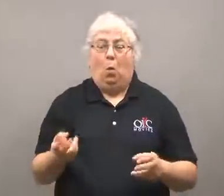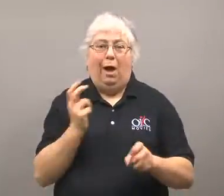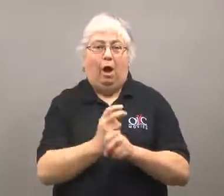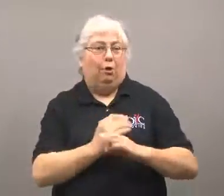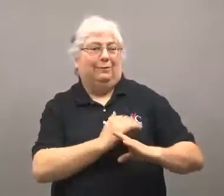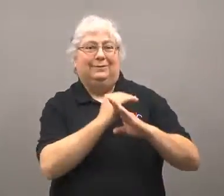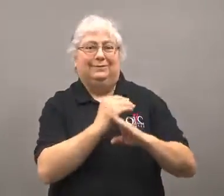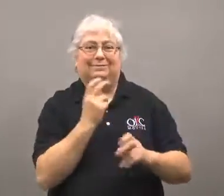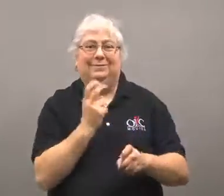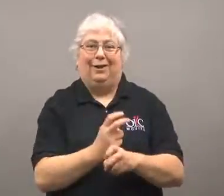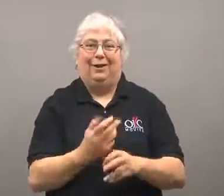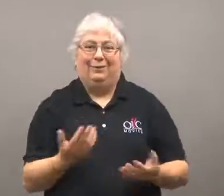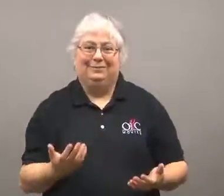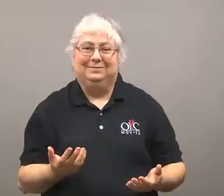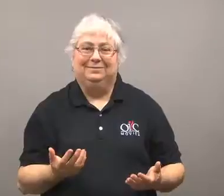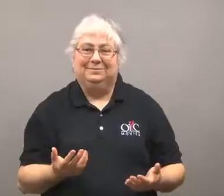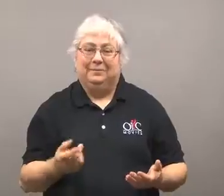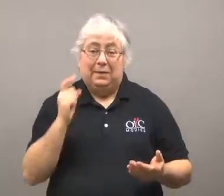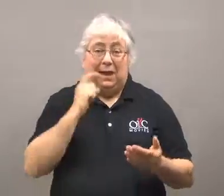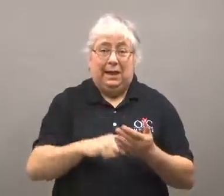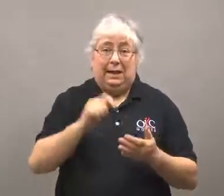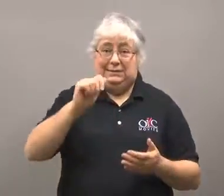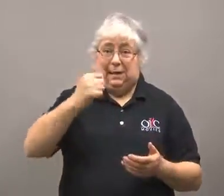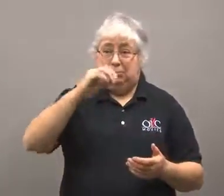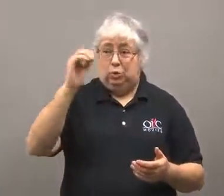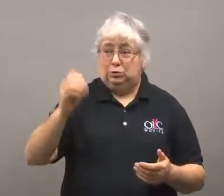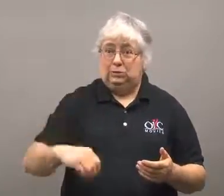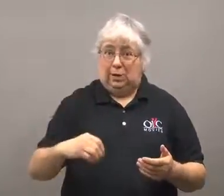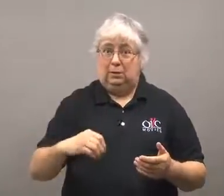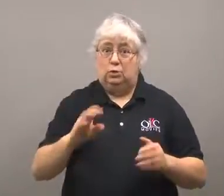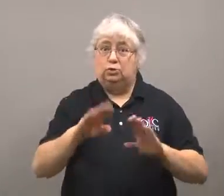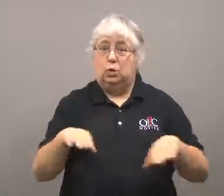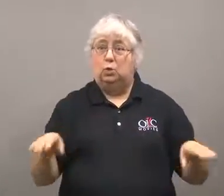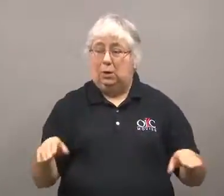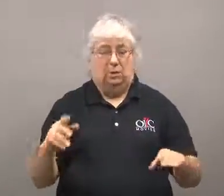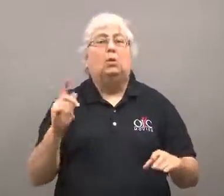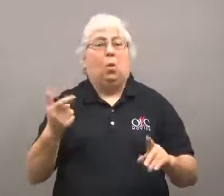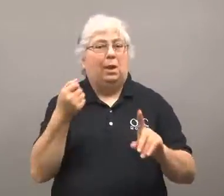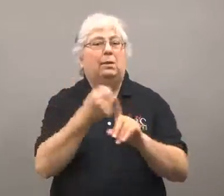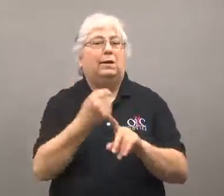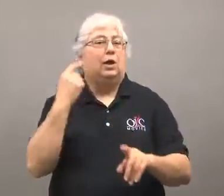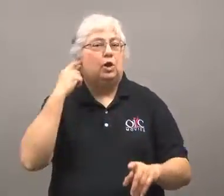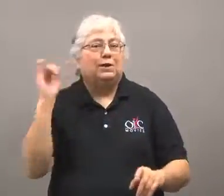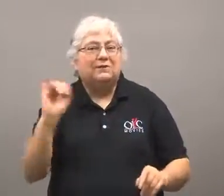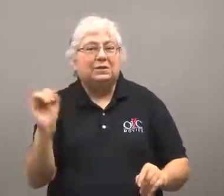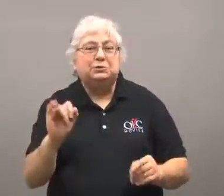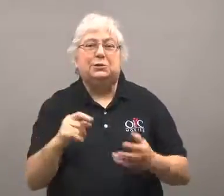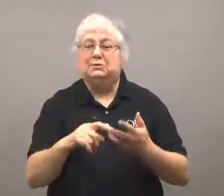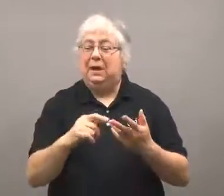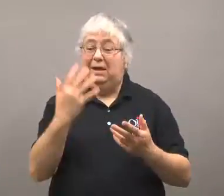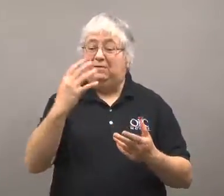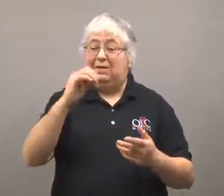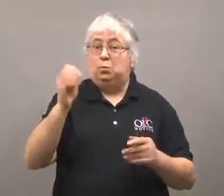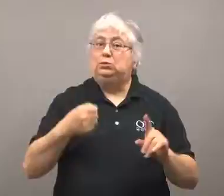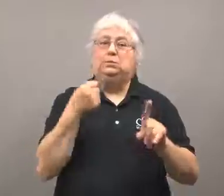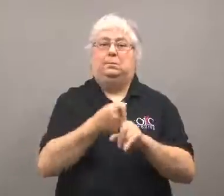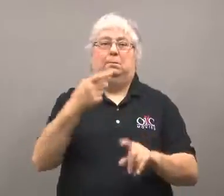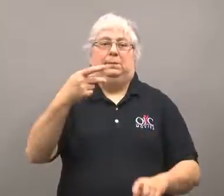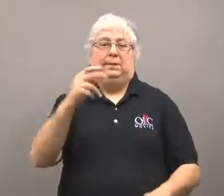That makes it hard to prevent the spread of the disease. 10% of children infected will get ear infections.